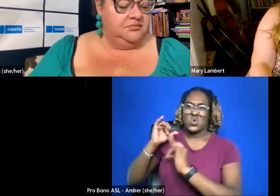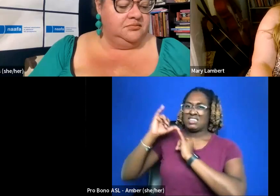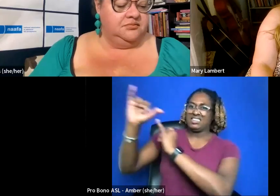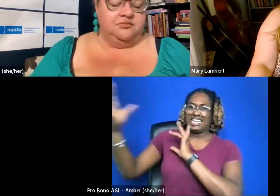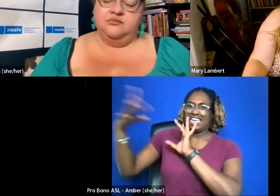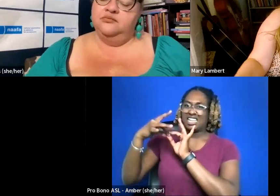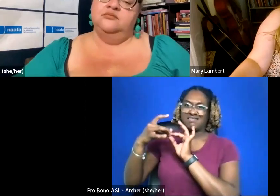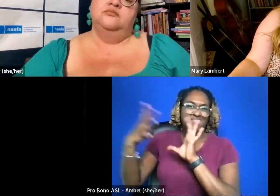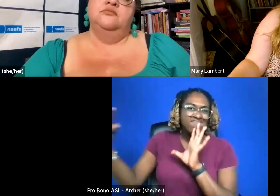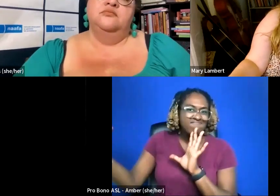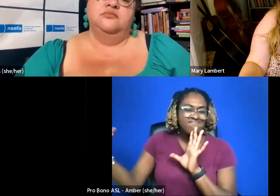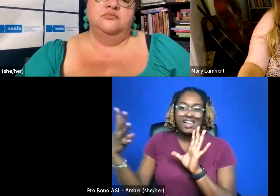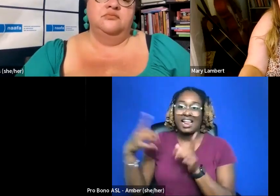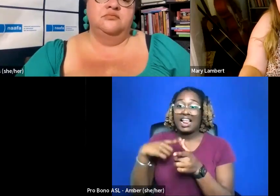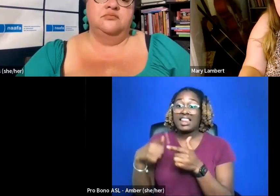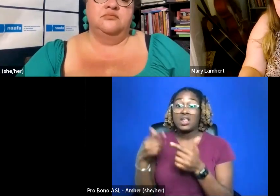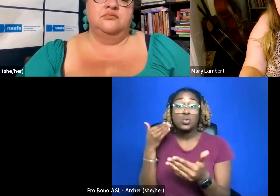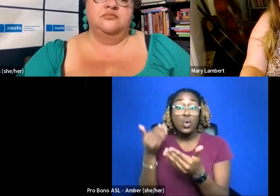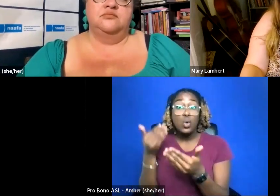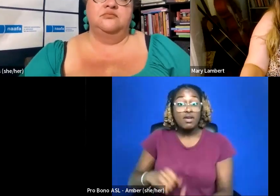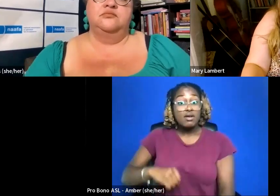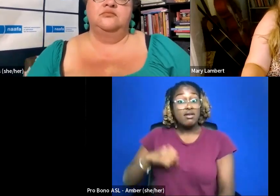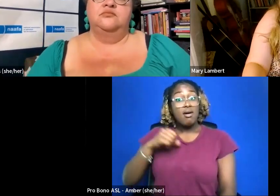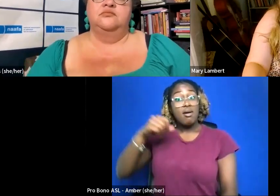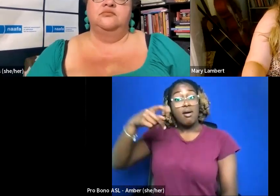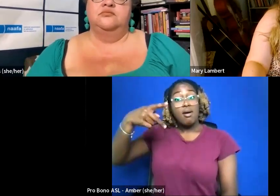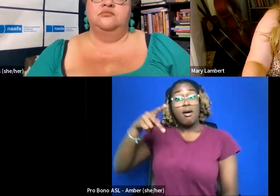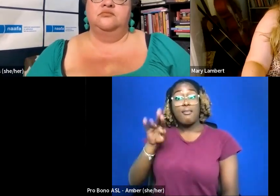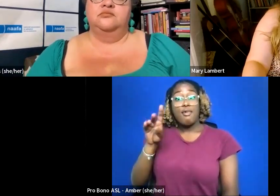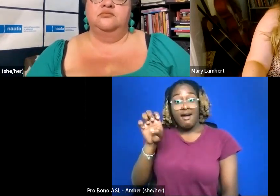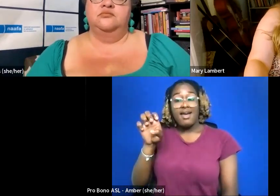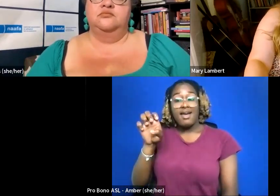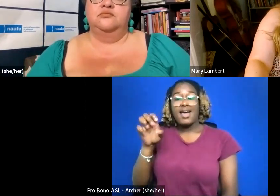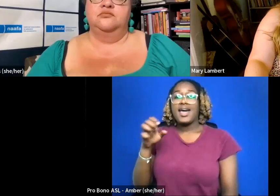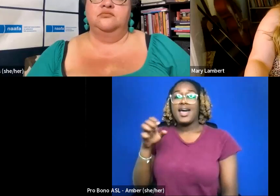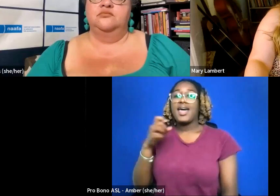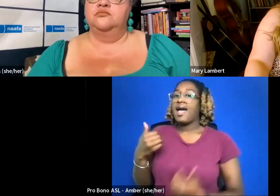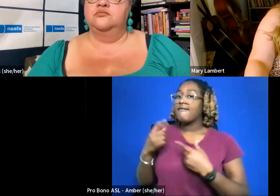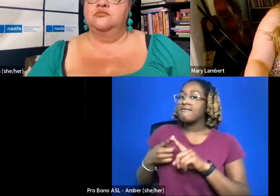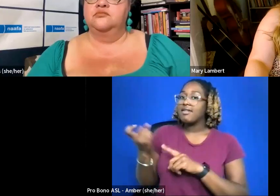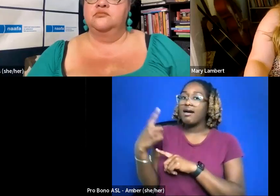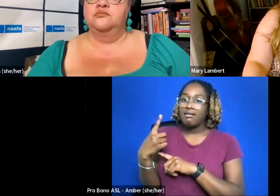And then it was close to pride, and I had a friend that said that asked, Do you